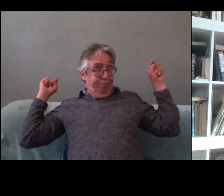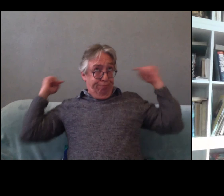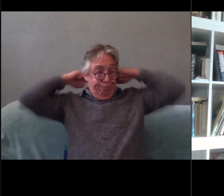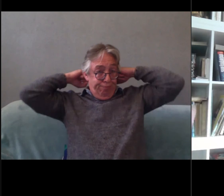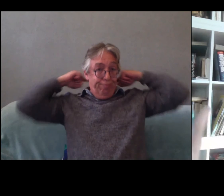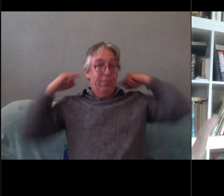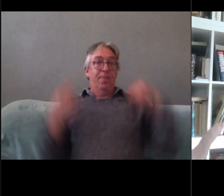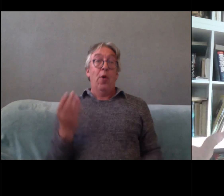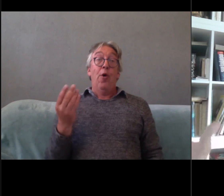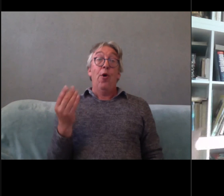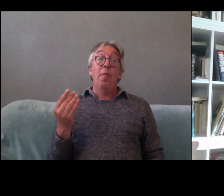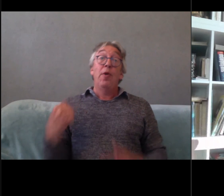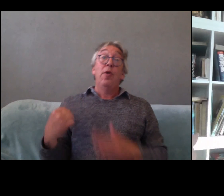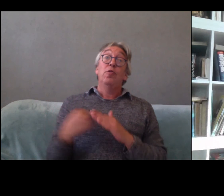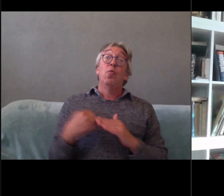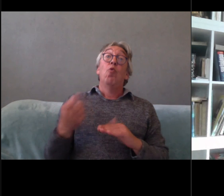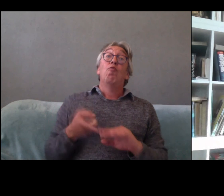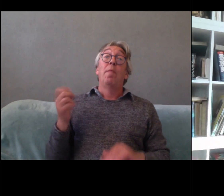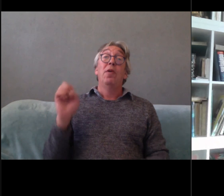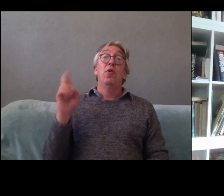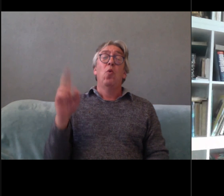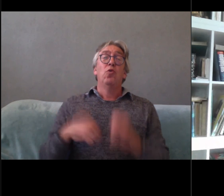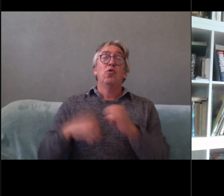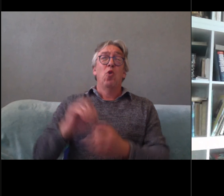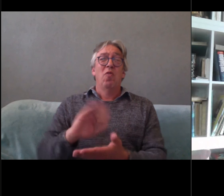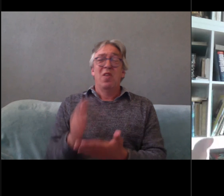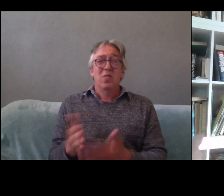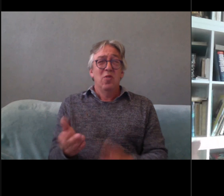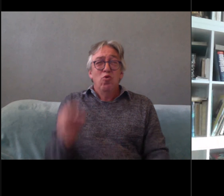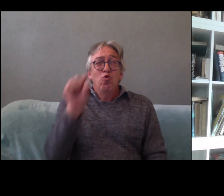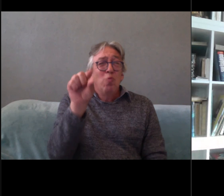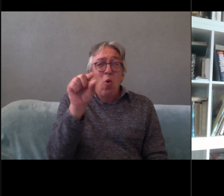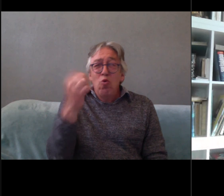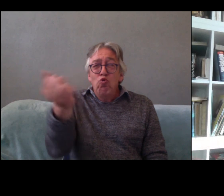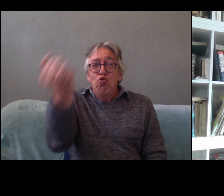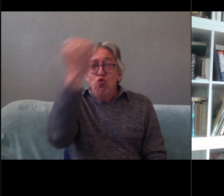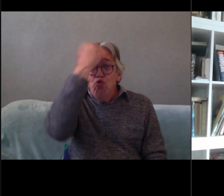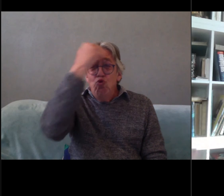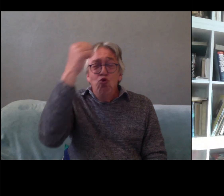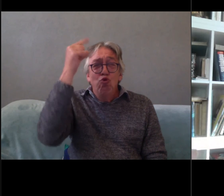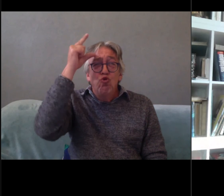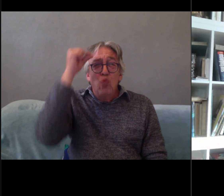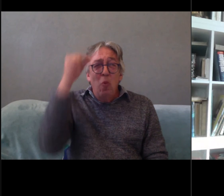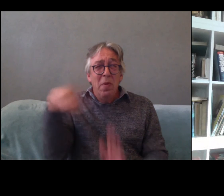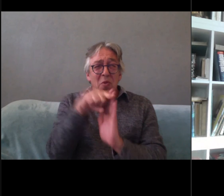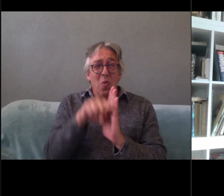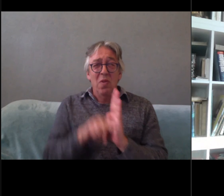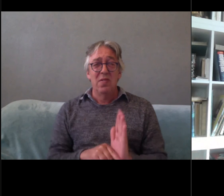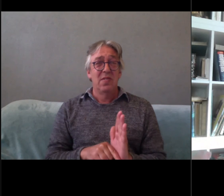So there are so many small stupid things, very bureaucratic things and we don't know how change it